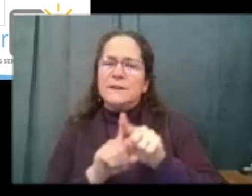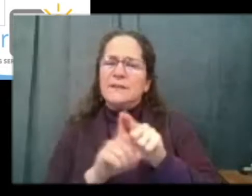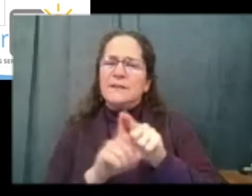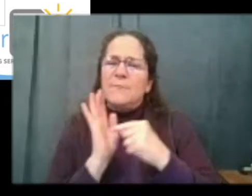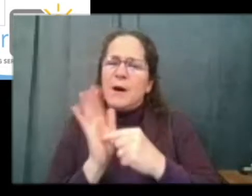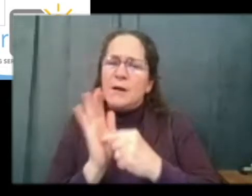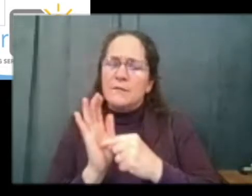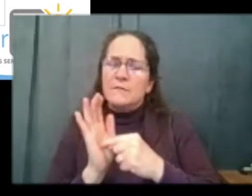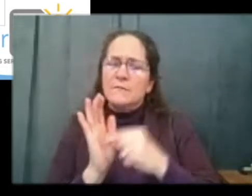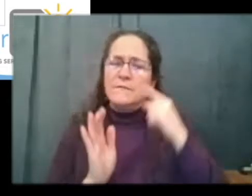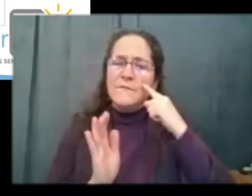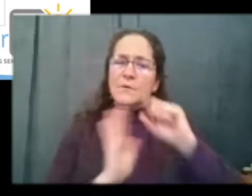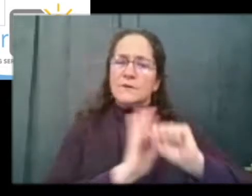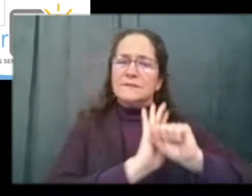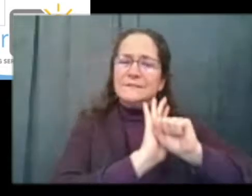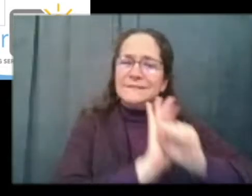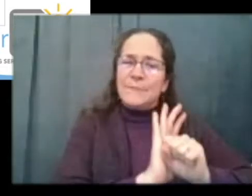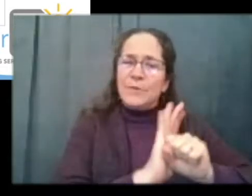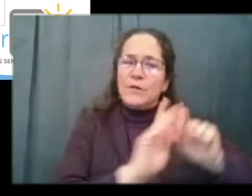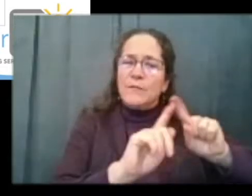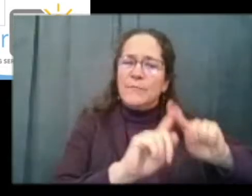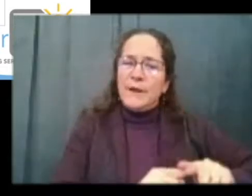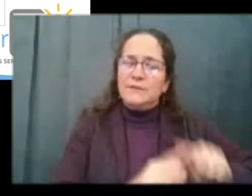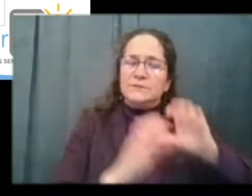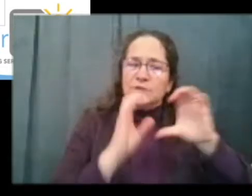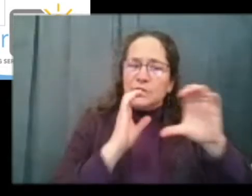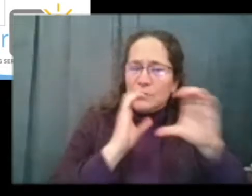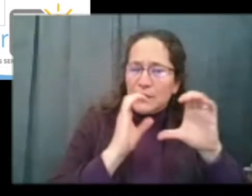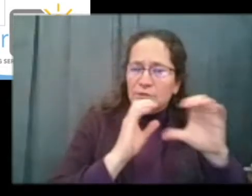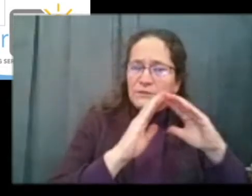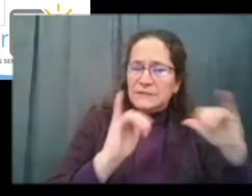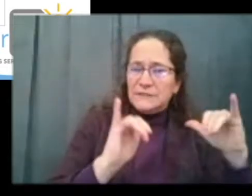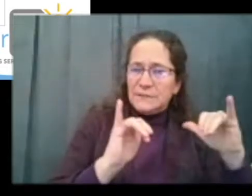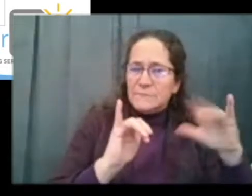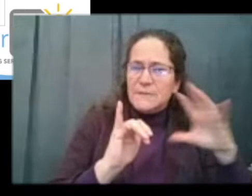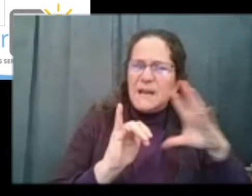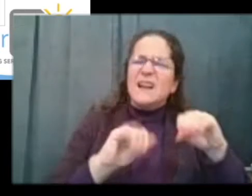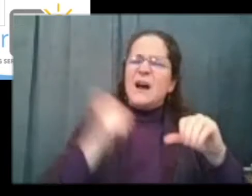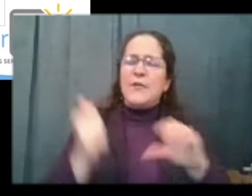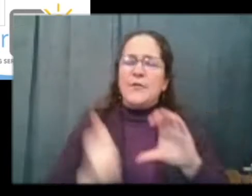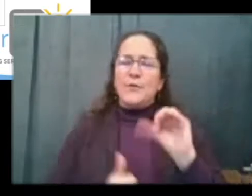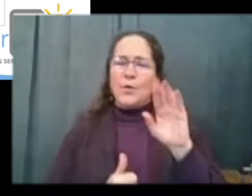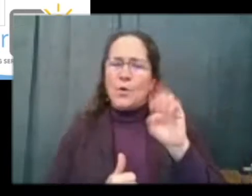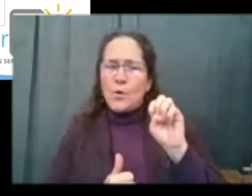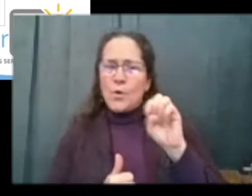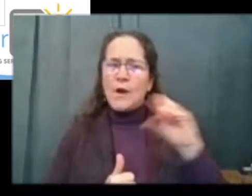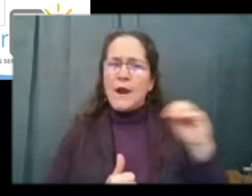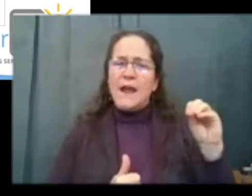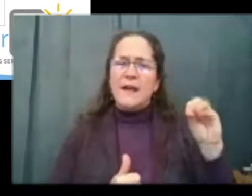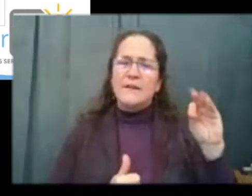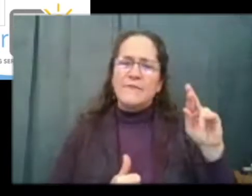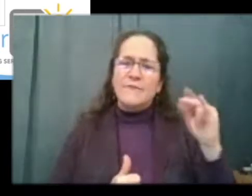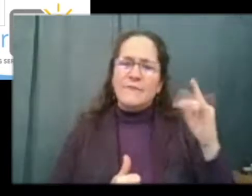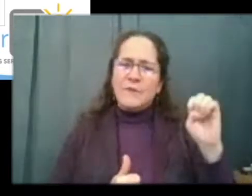system in other core and, fringe vocabulary systems during communication exchanges with peers.